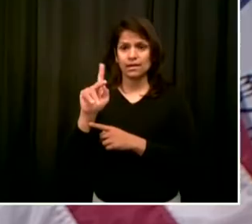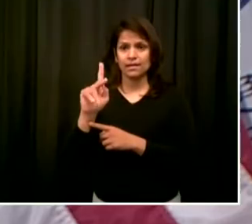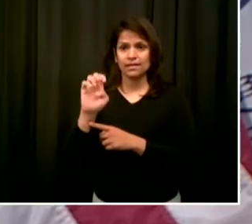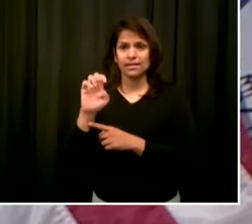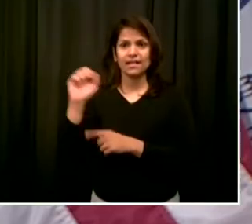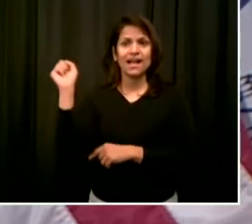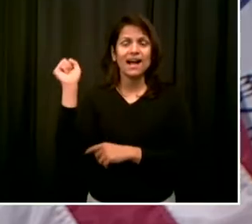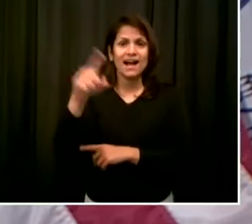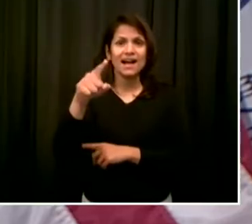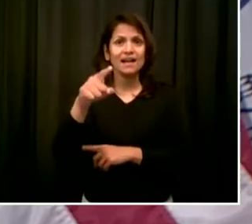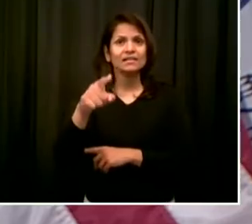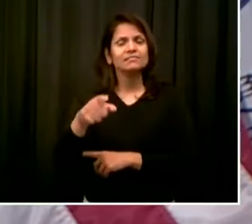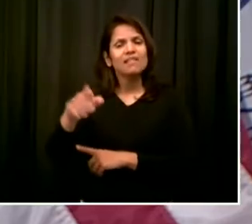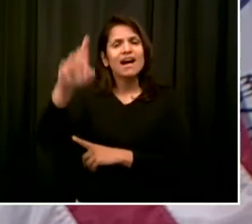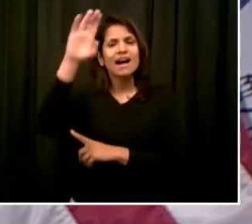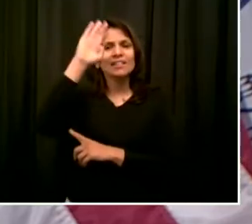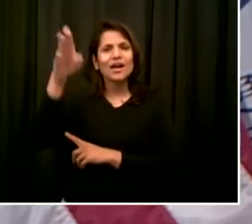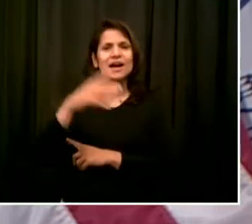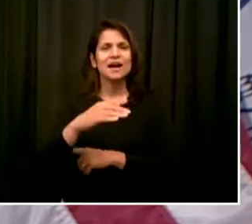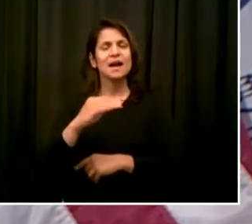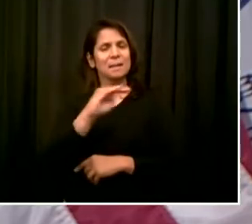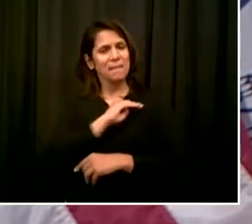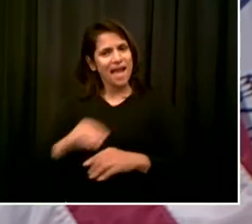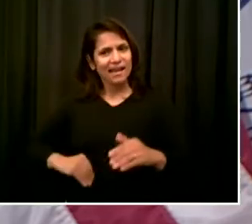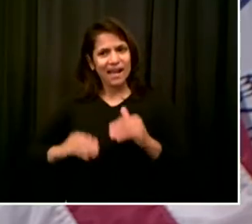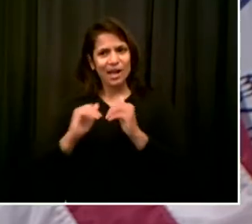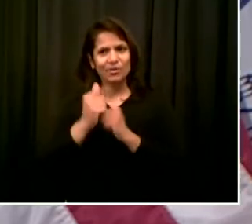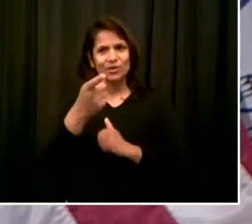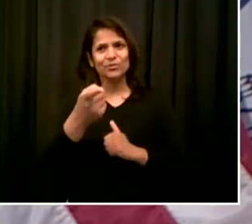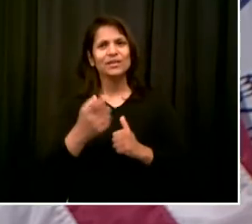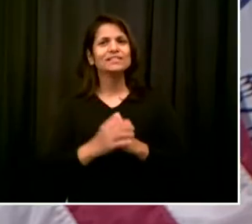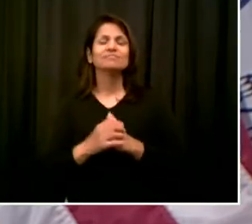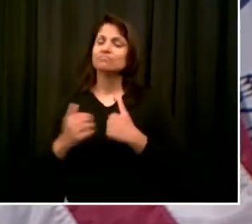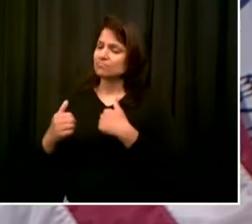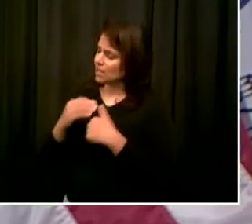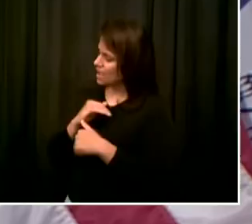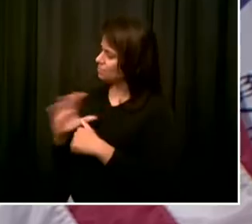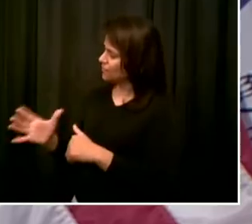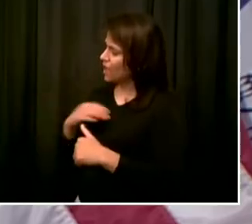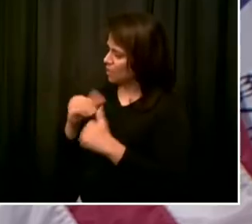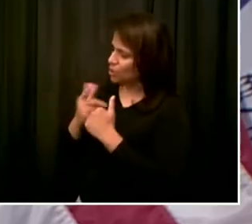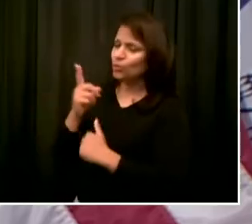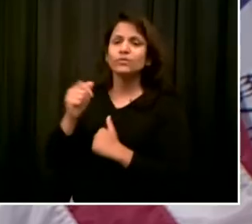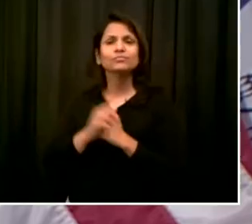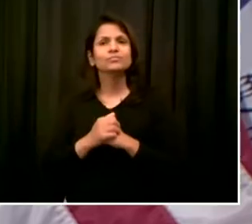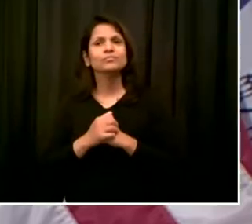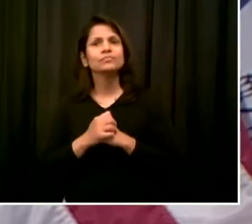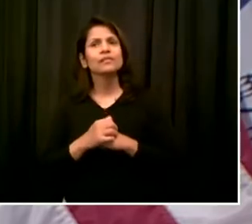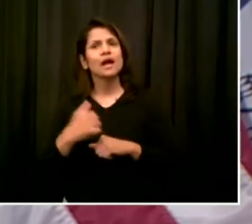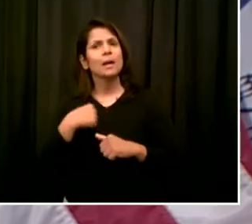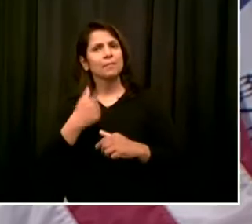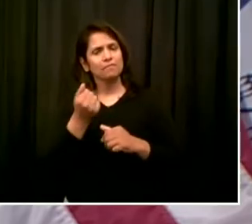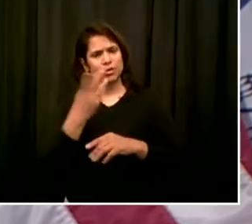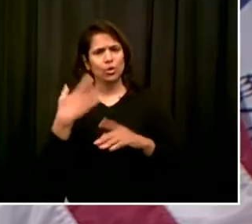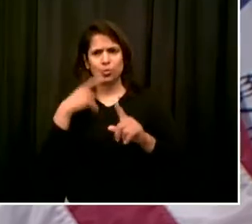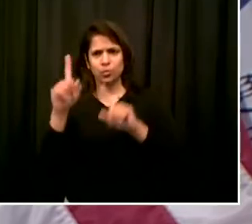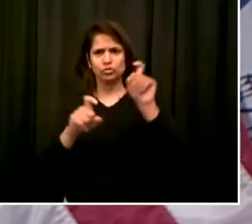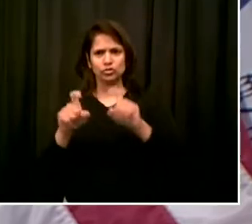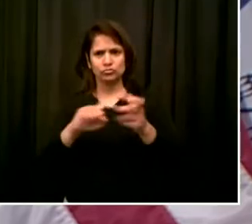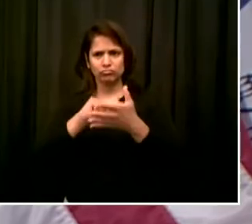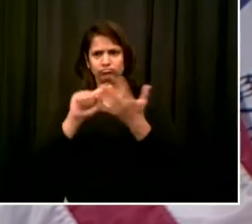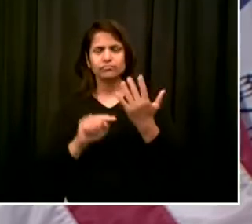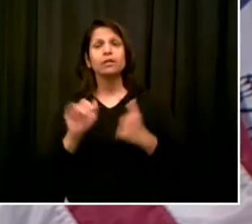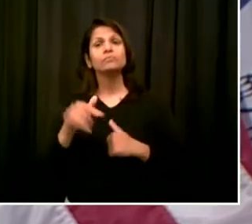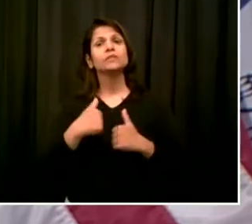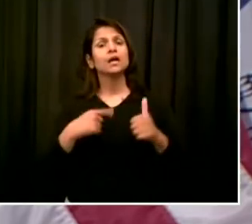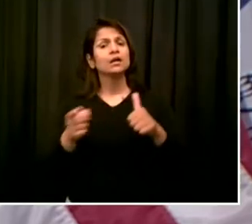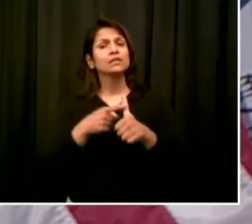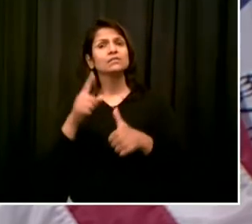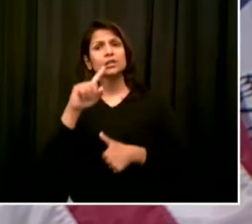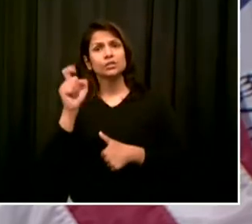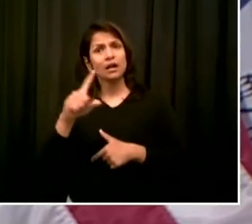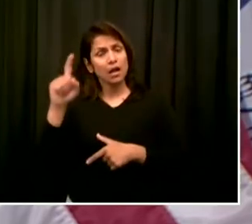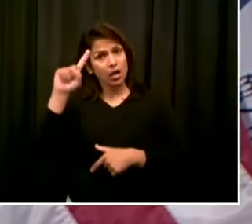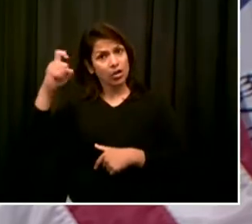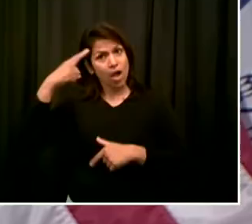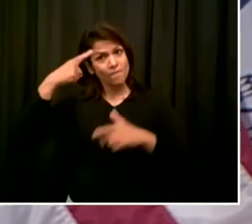THE DAILY NEWS.